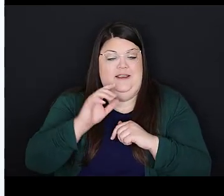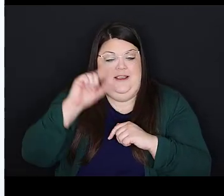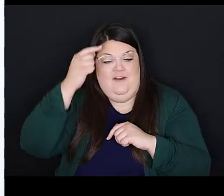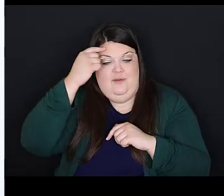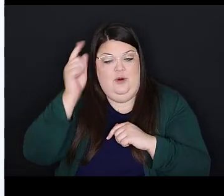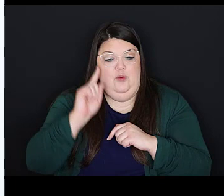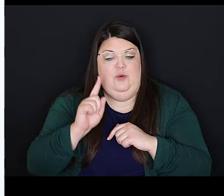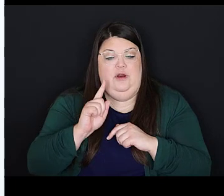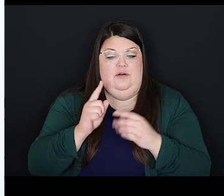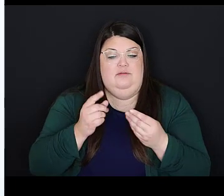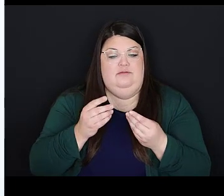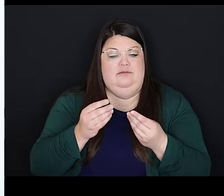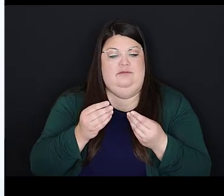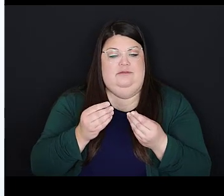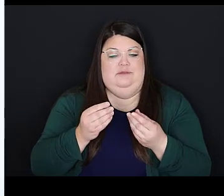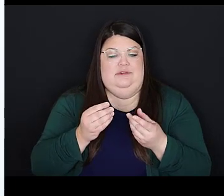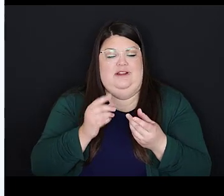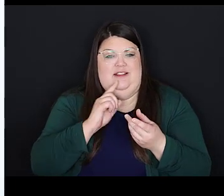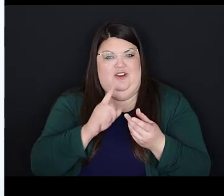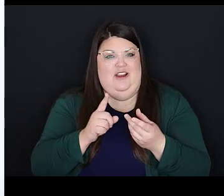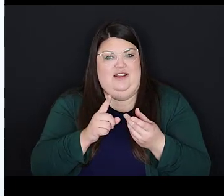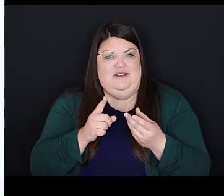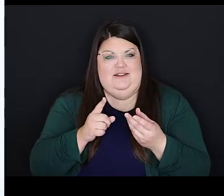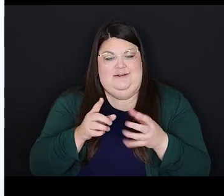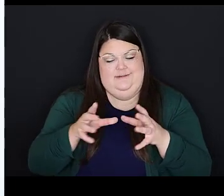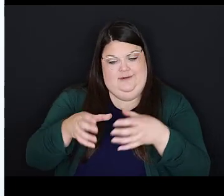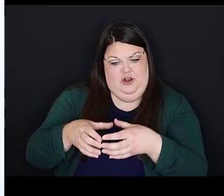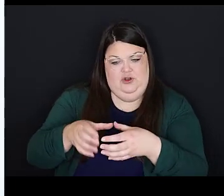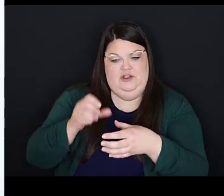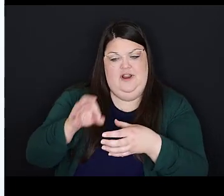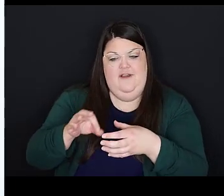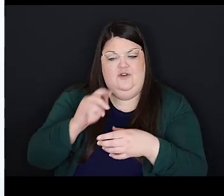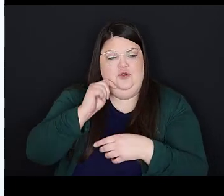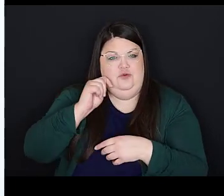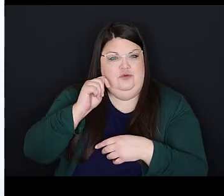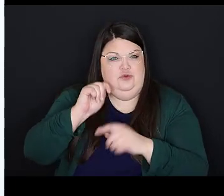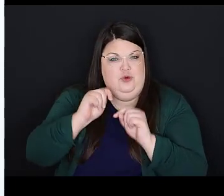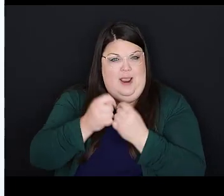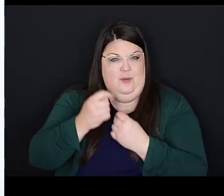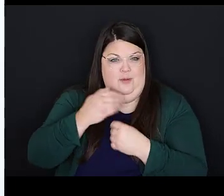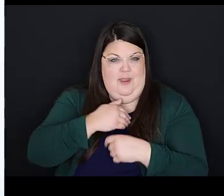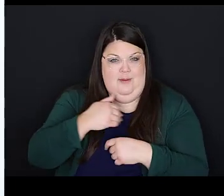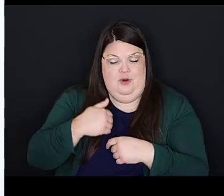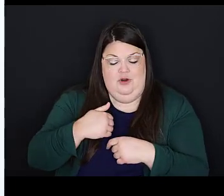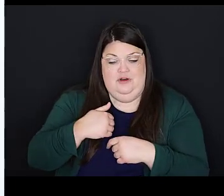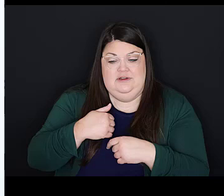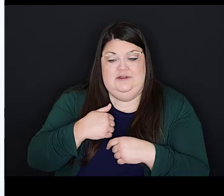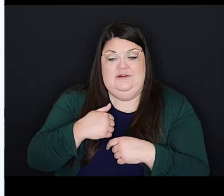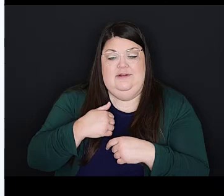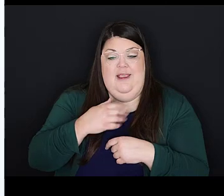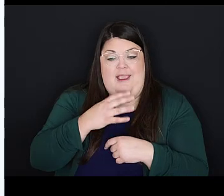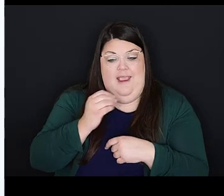Government where there is a concentration of tribal members and on which the tribal government